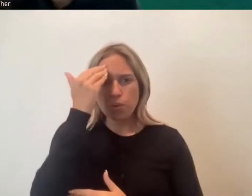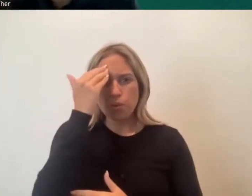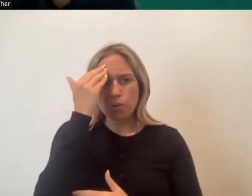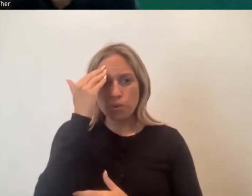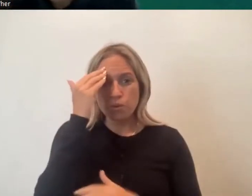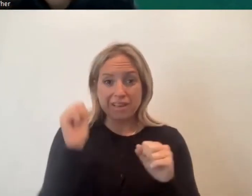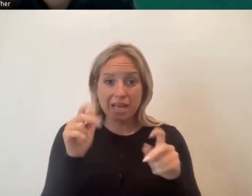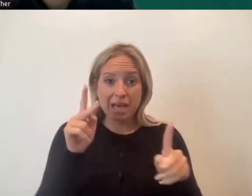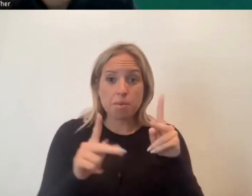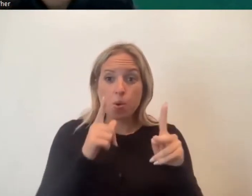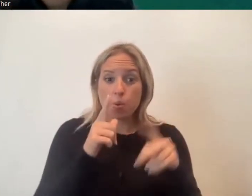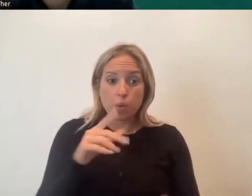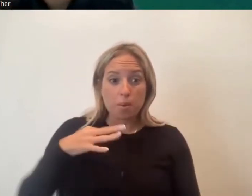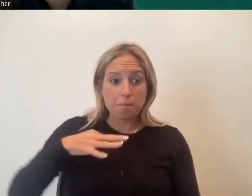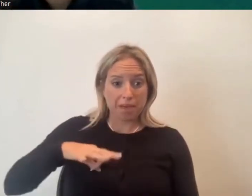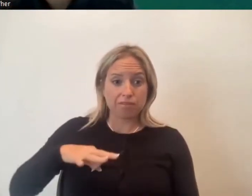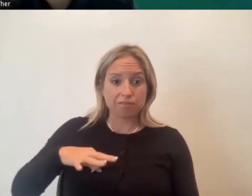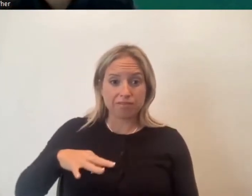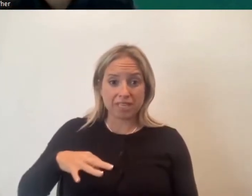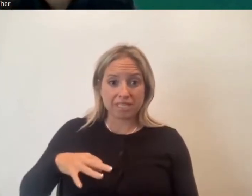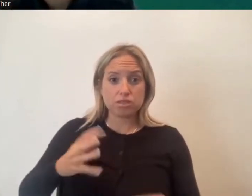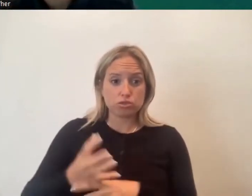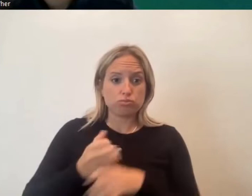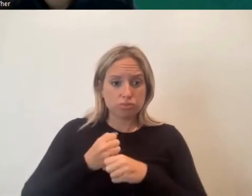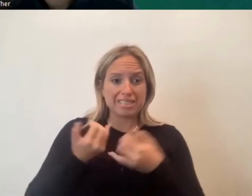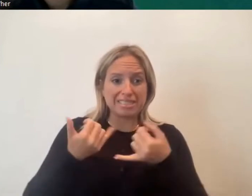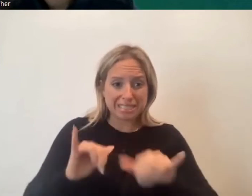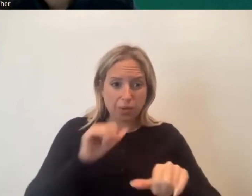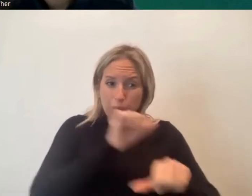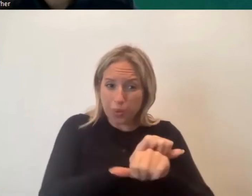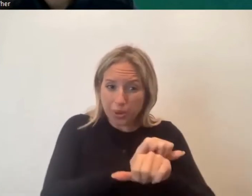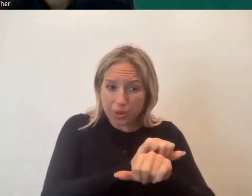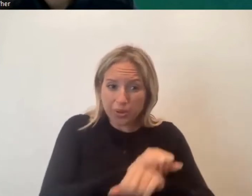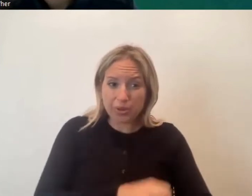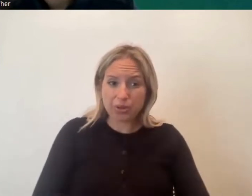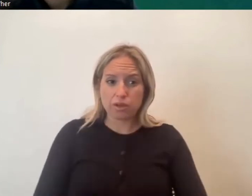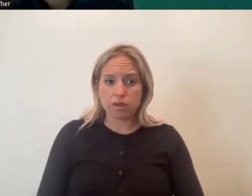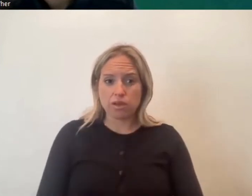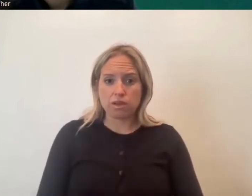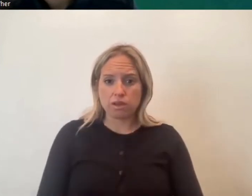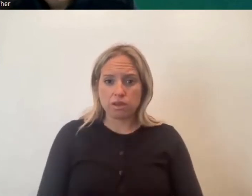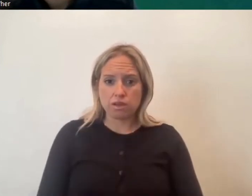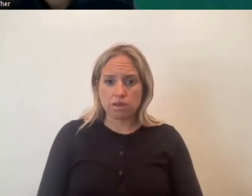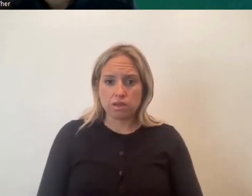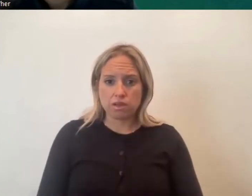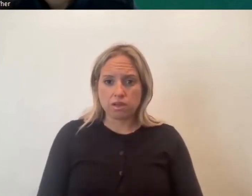benefits still work? Lanie: I'll take that one.